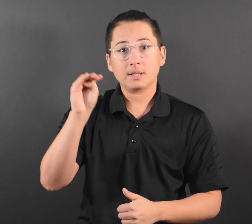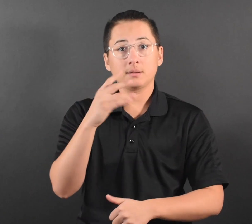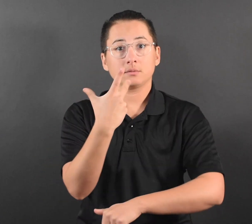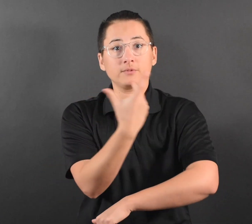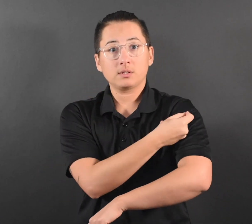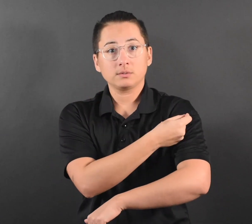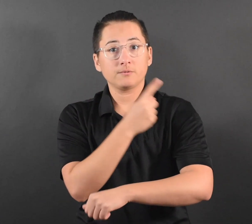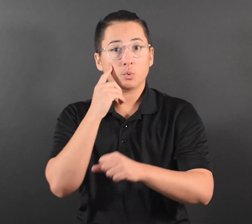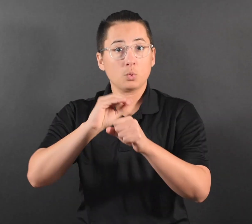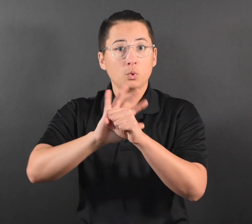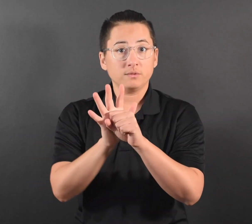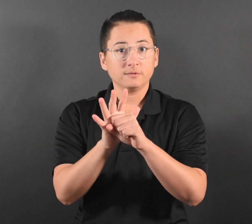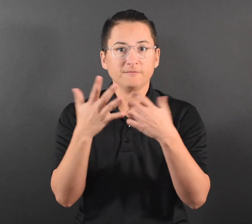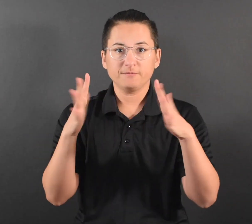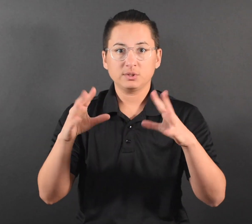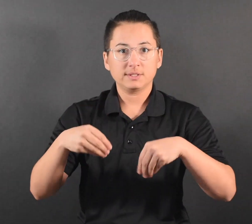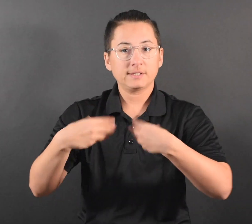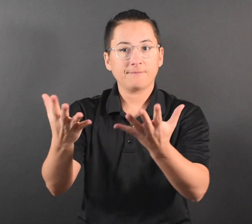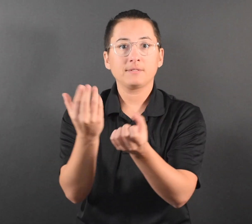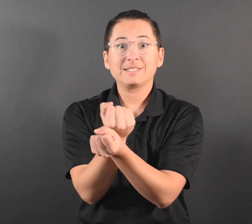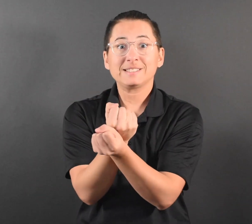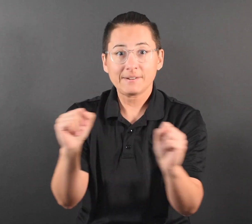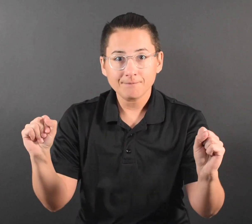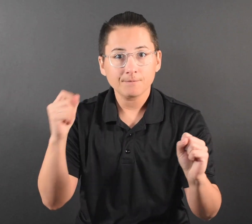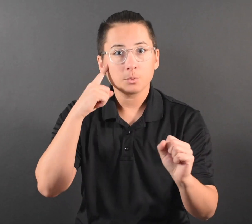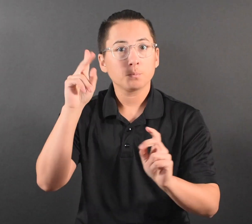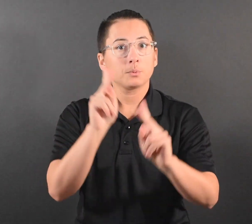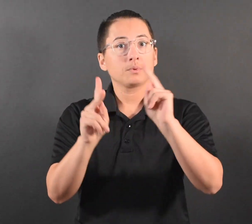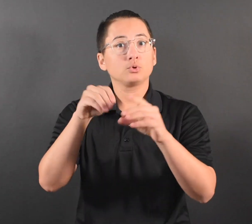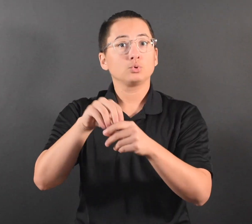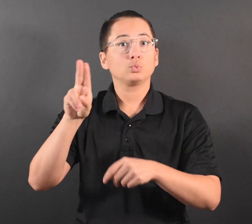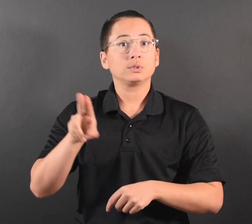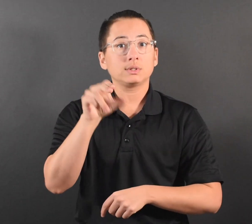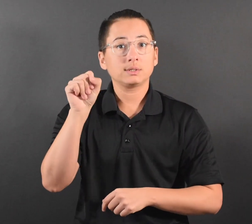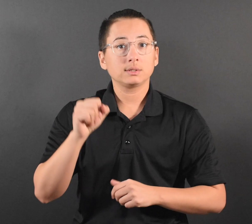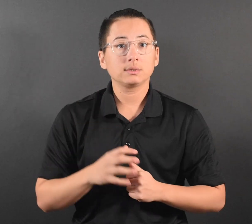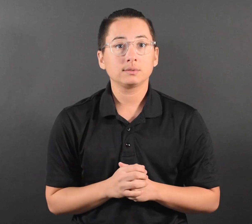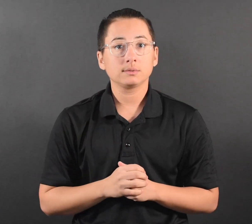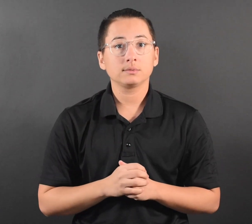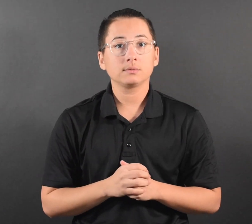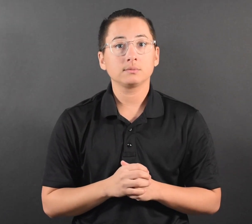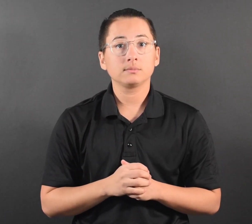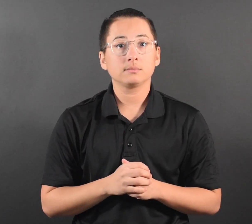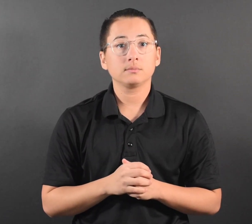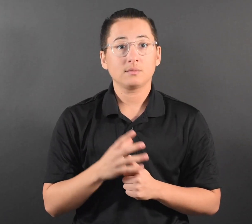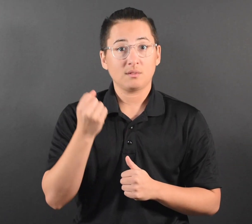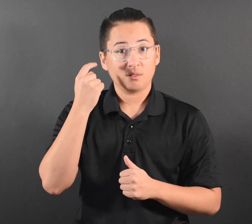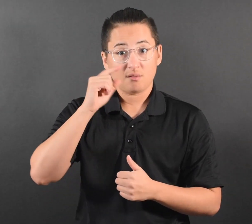More than 580 million COVID-19 vaccine doses have been given safely to people in the United States,